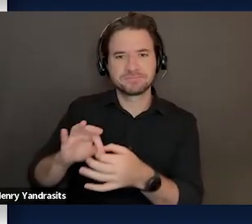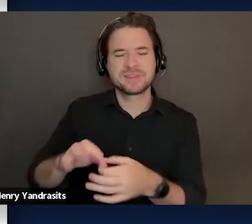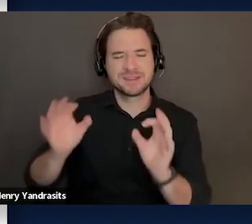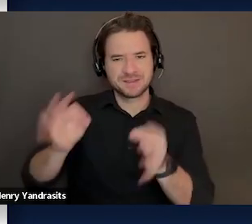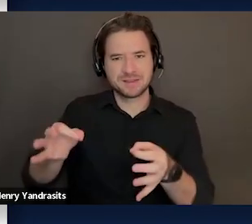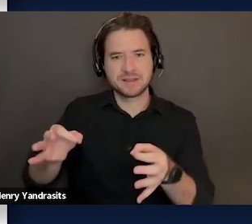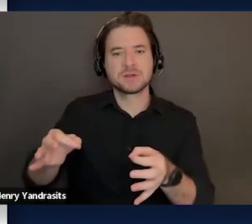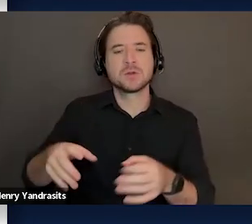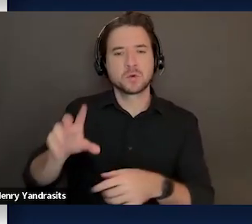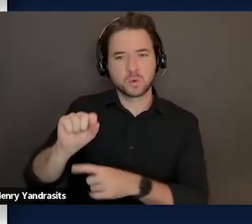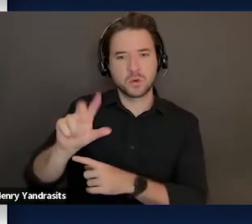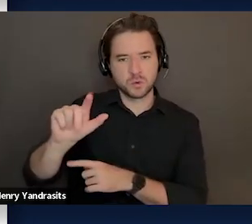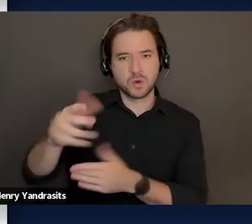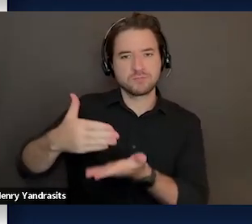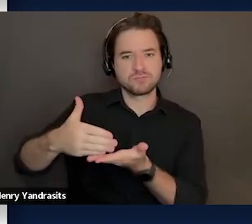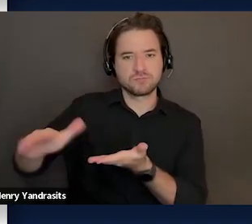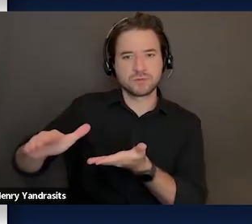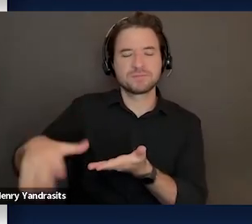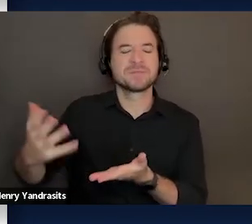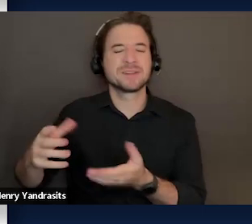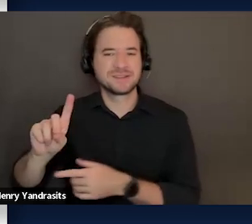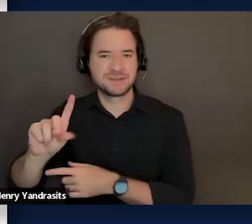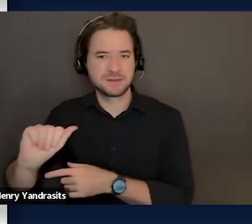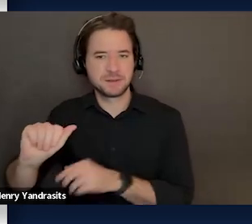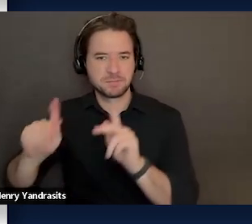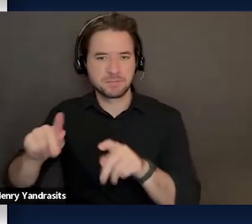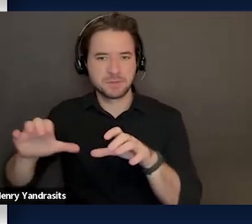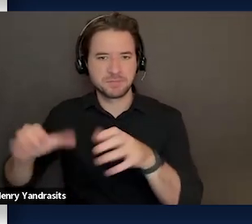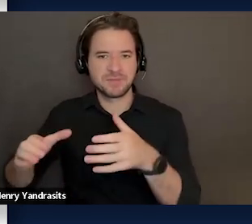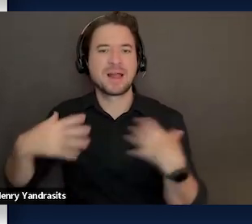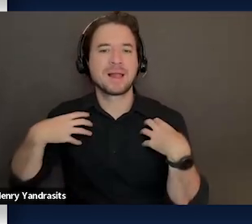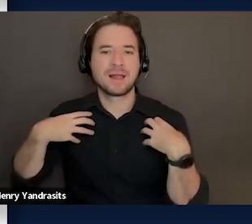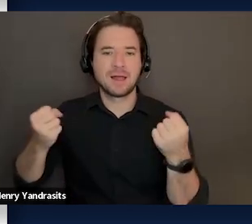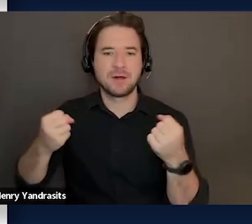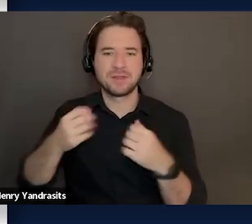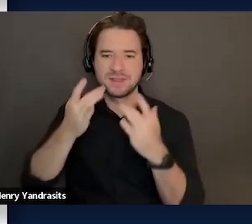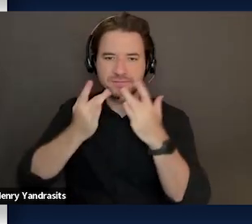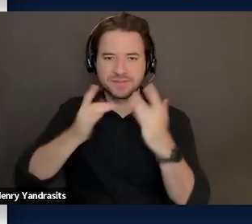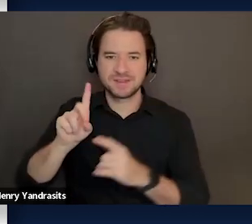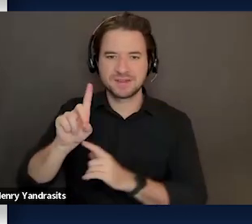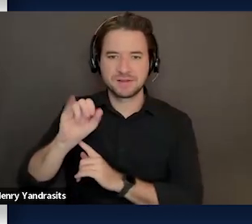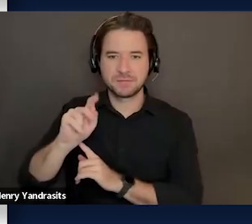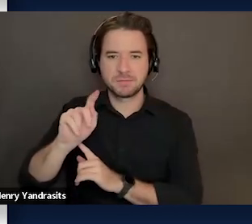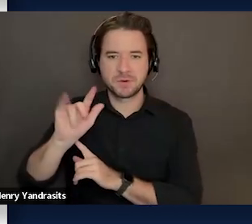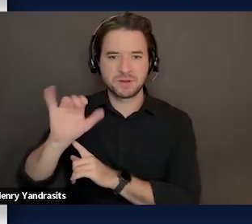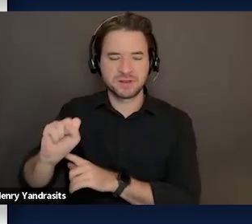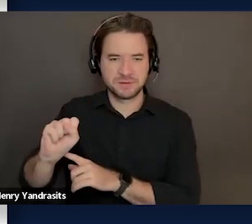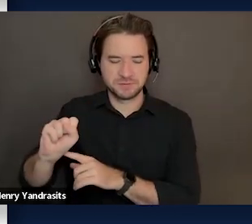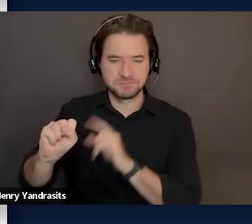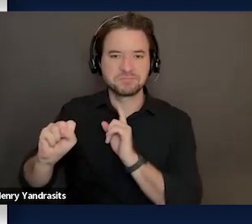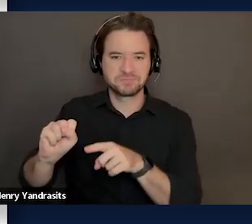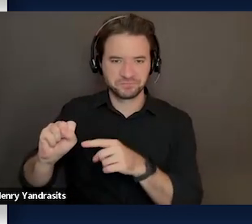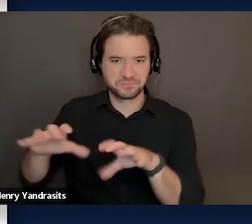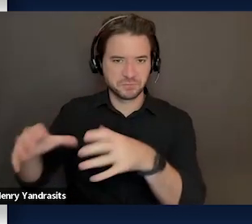to reject disabled people as a health disparities population by the National Institute of Minority Health and Health Disparities.